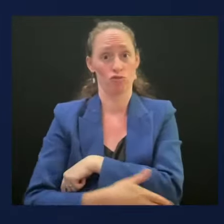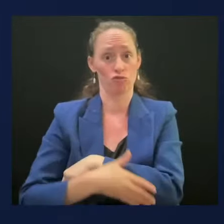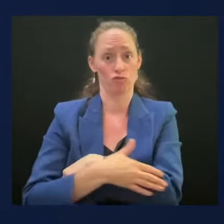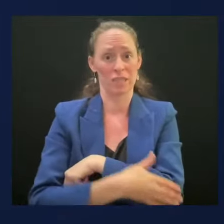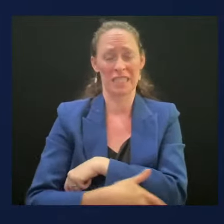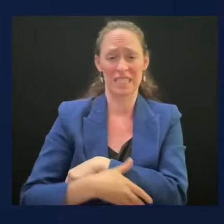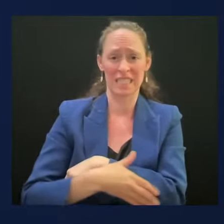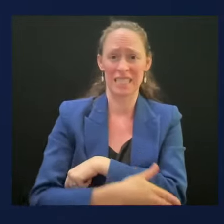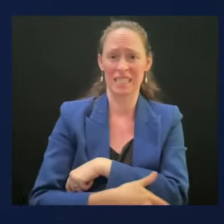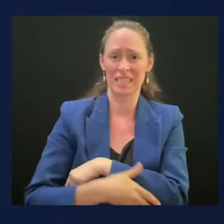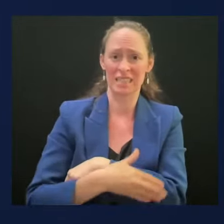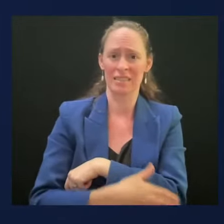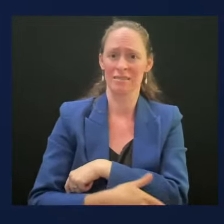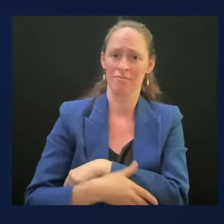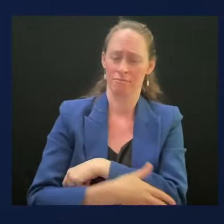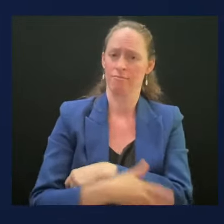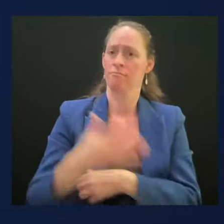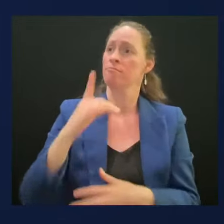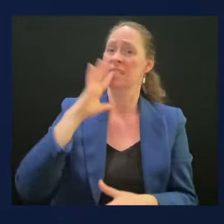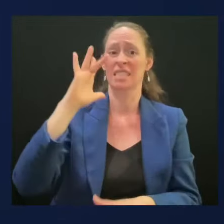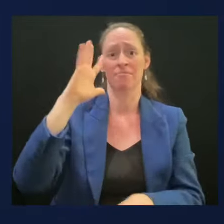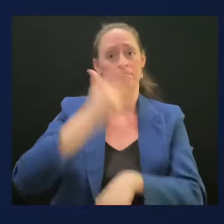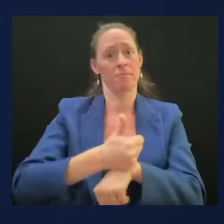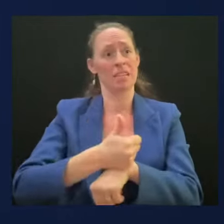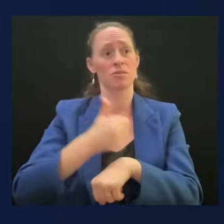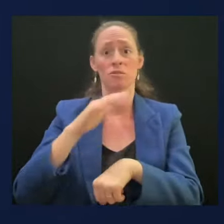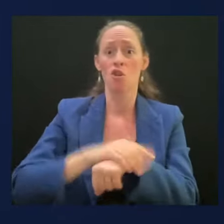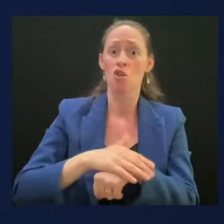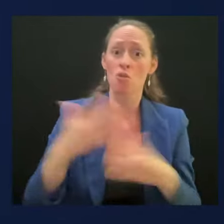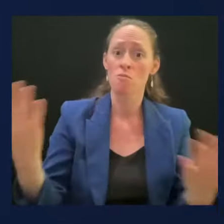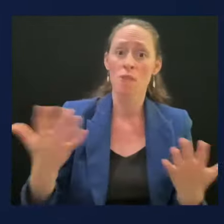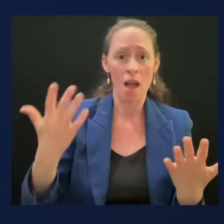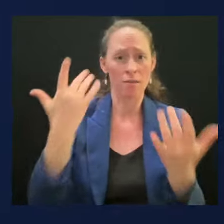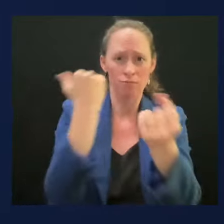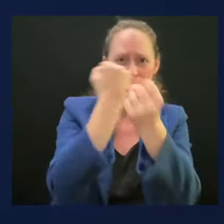For our democracy is our strength, the wellspring of possibilities,